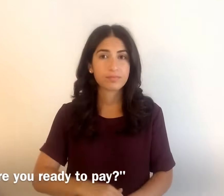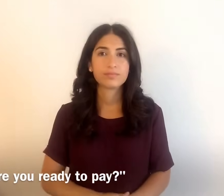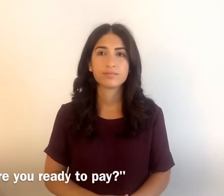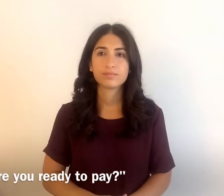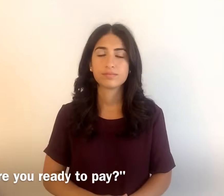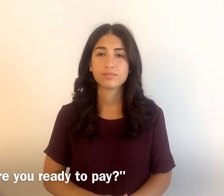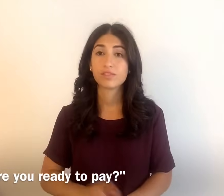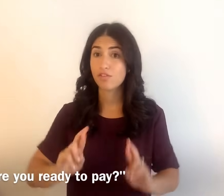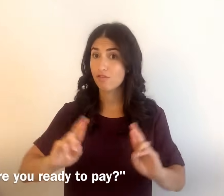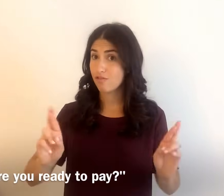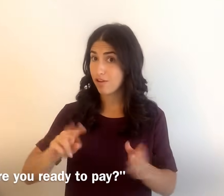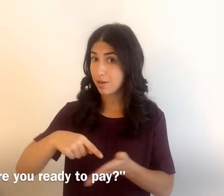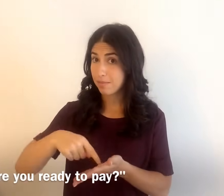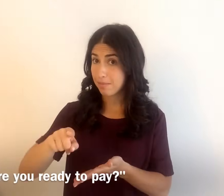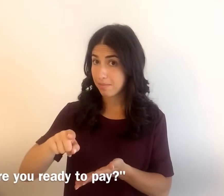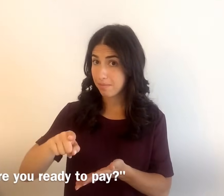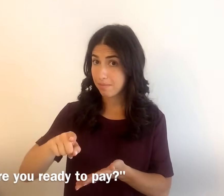"Ready to pay?"